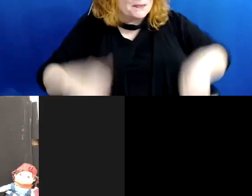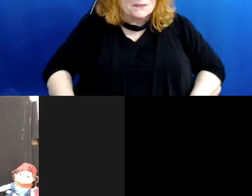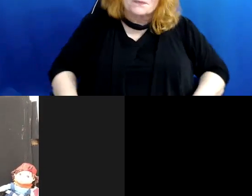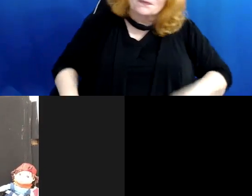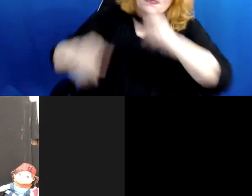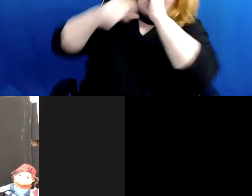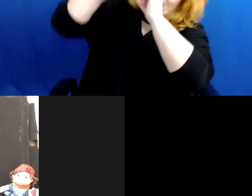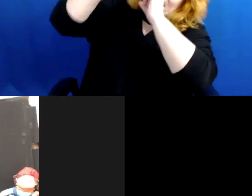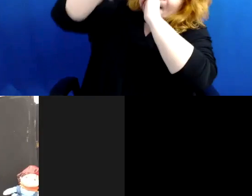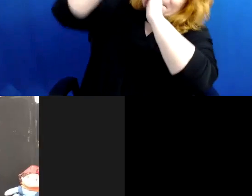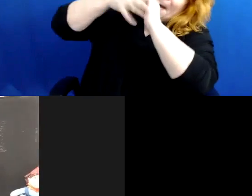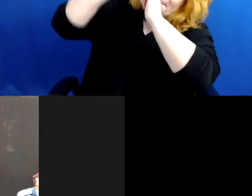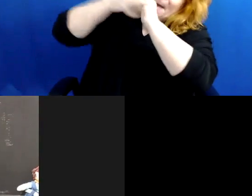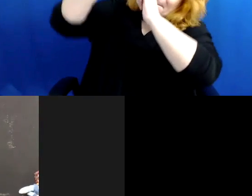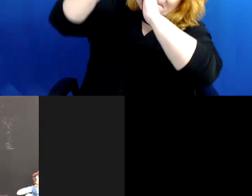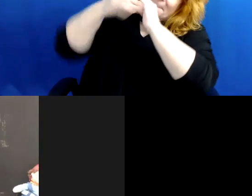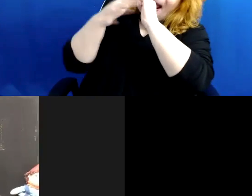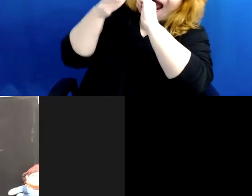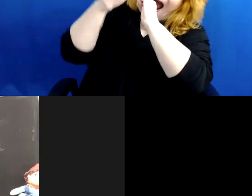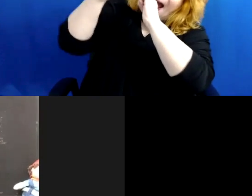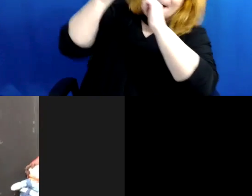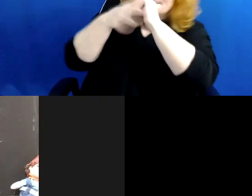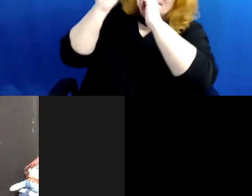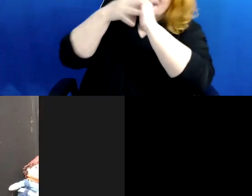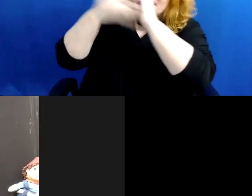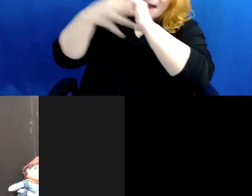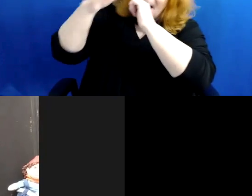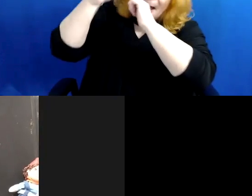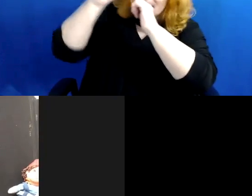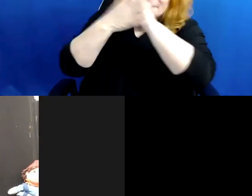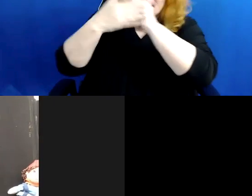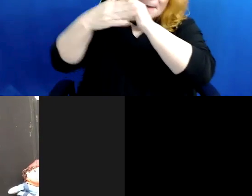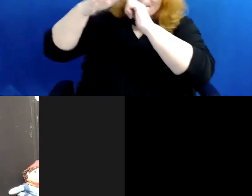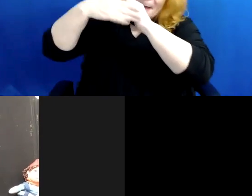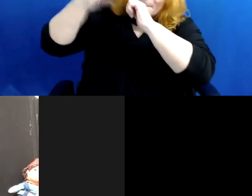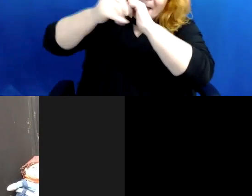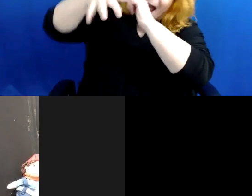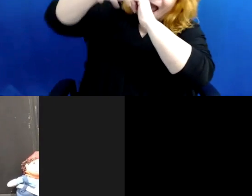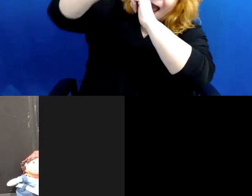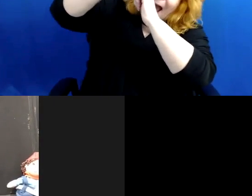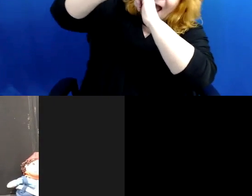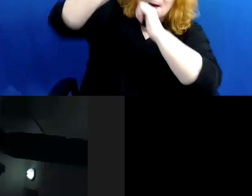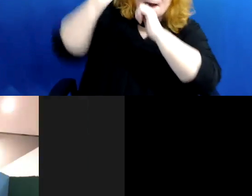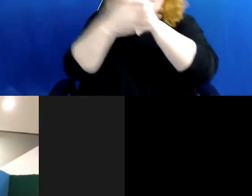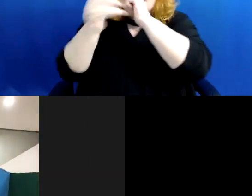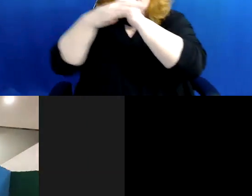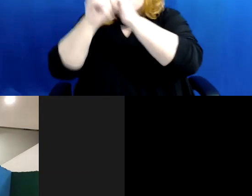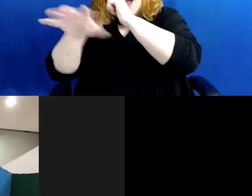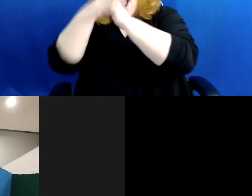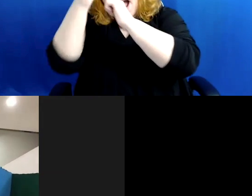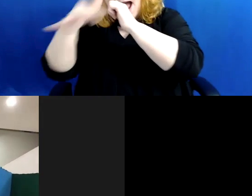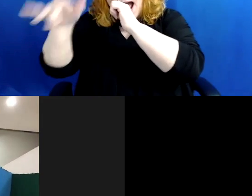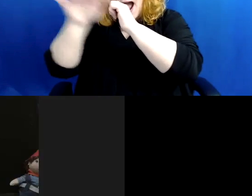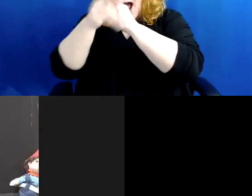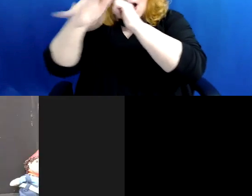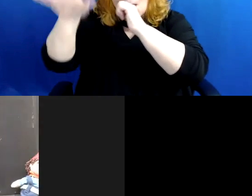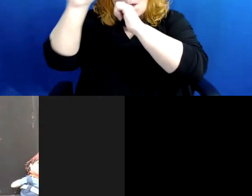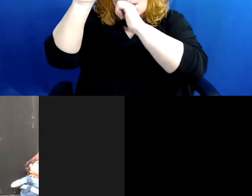(Horn blowing)